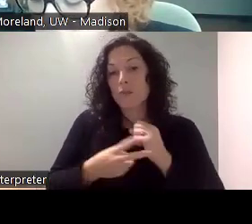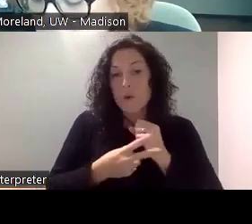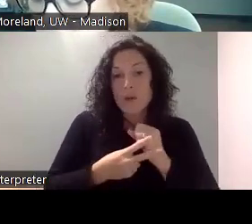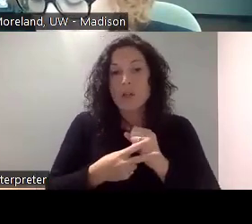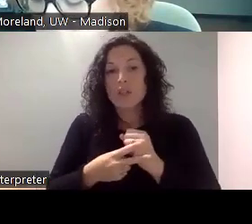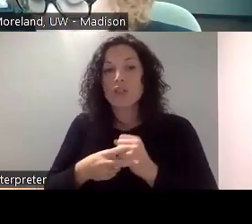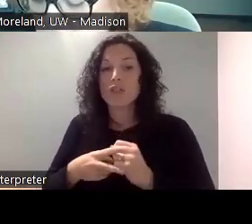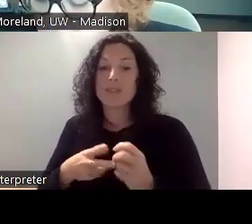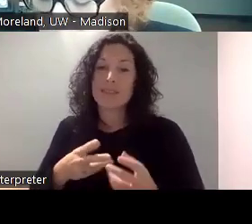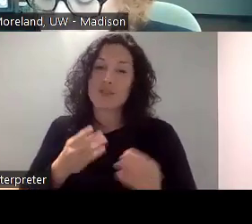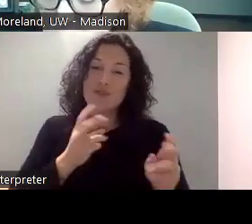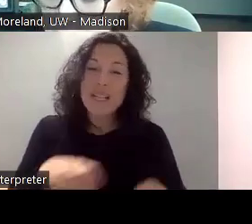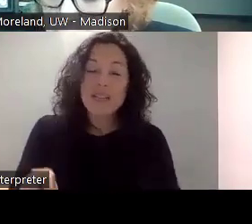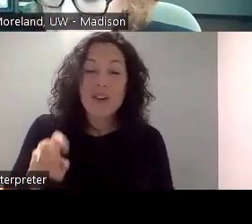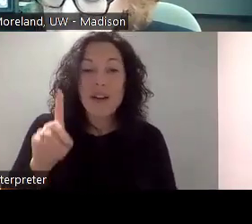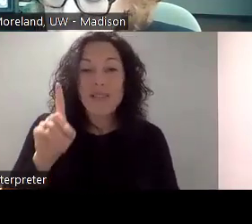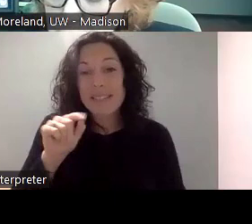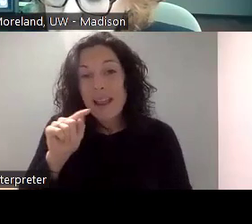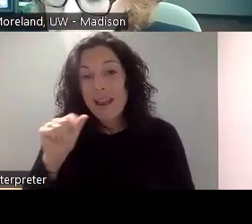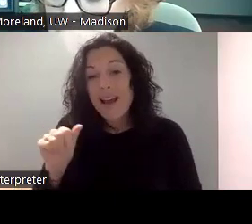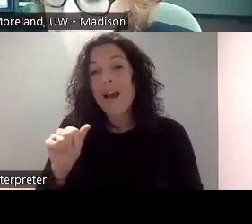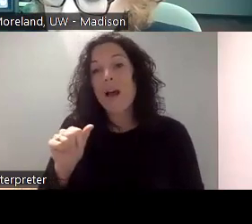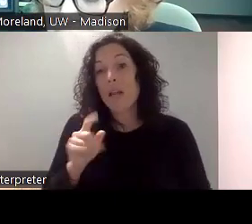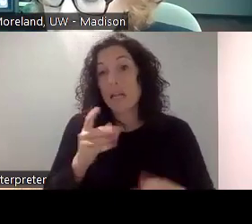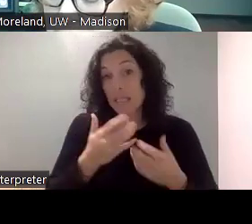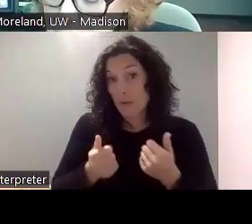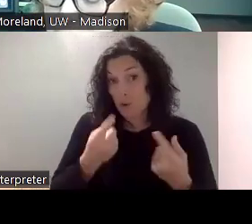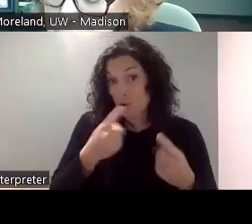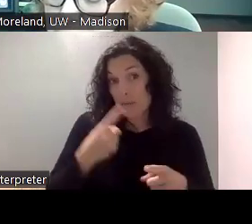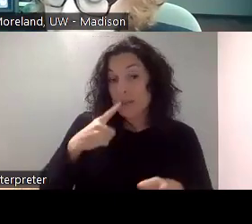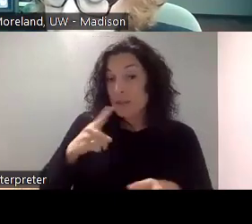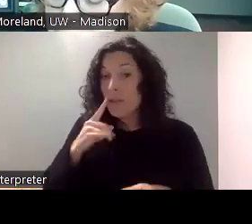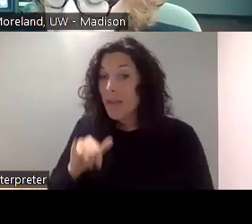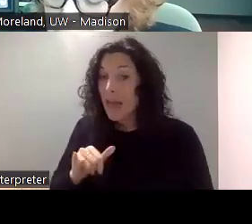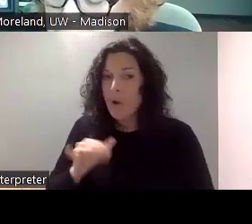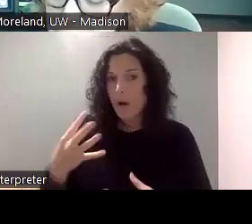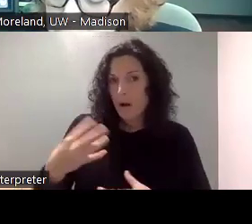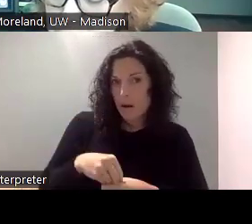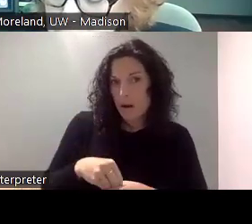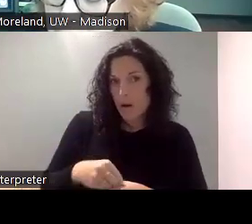whether there needs to be separate agreements for that, or if that's been incorporated into the subaward agreement